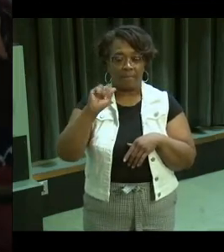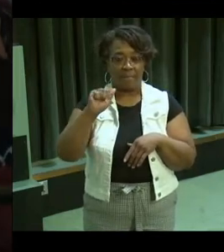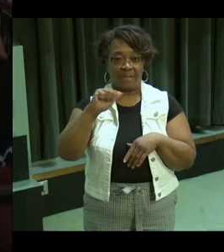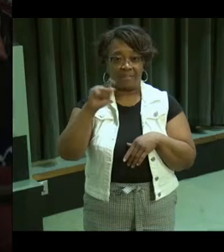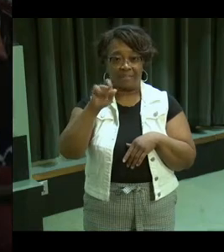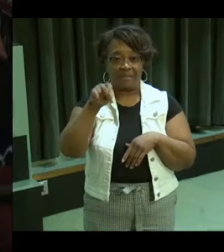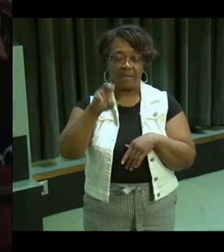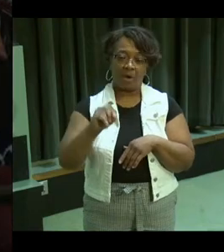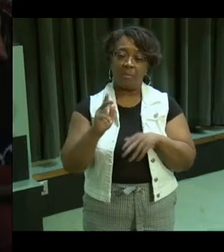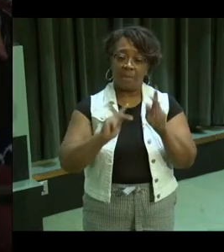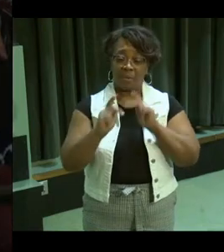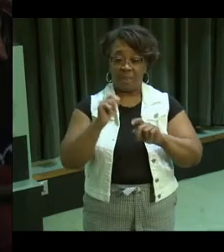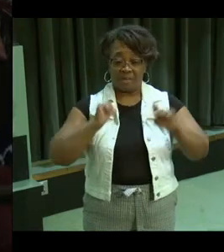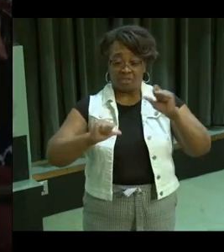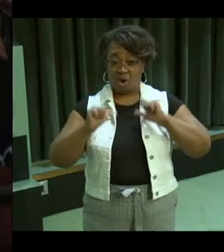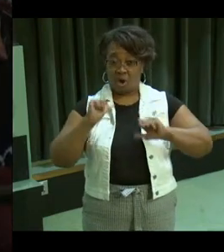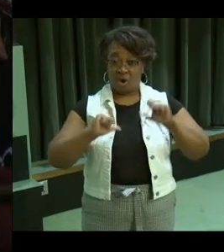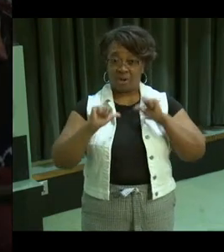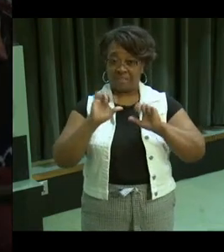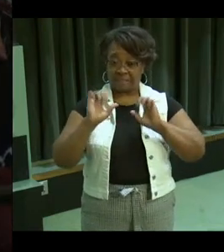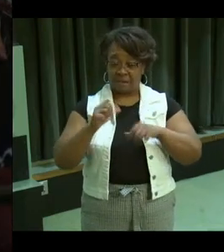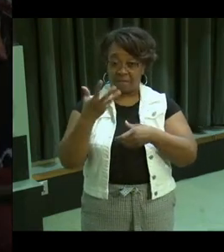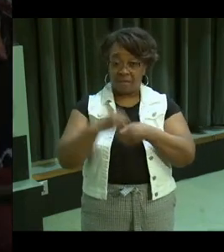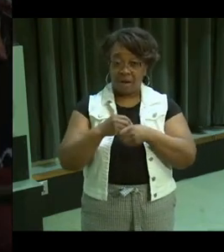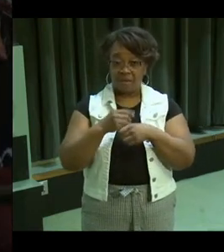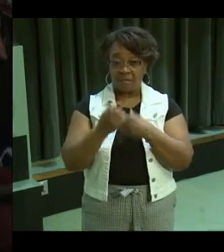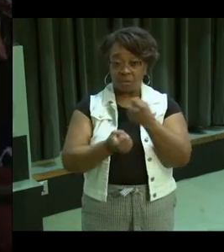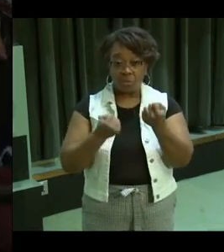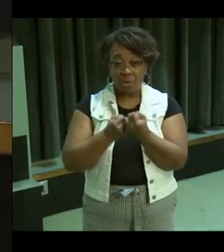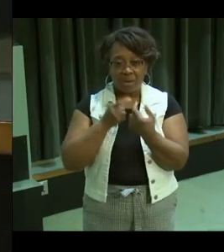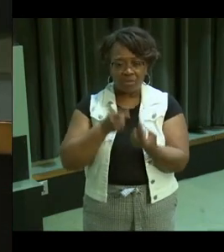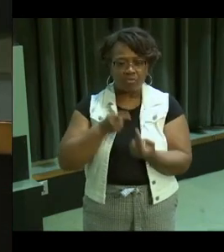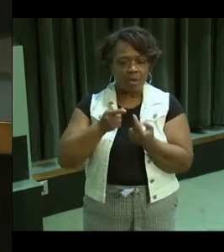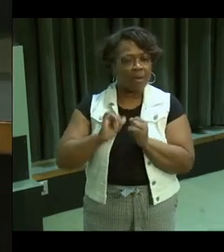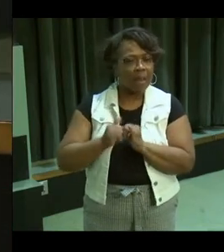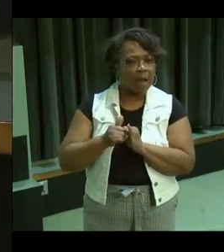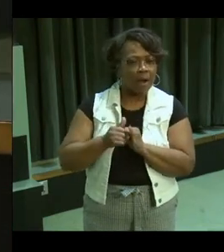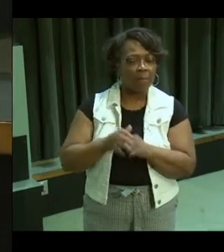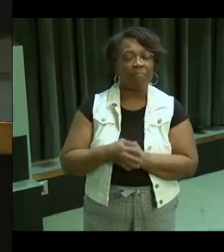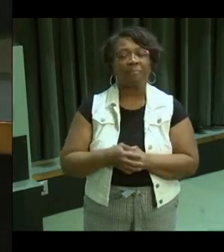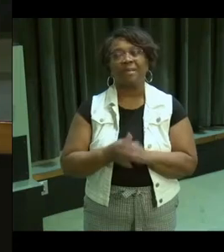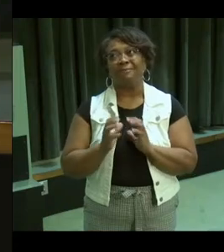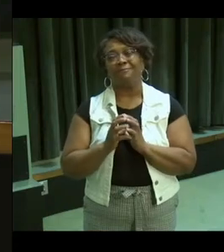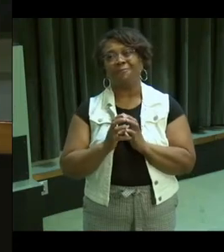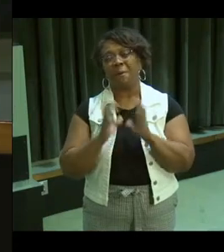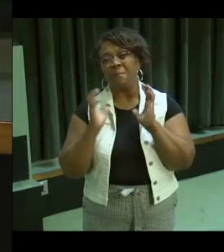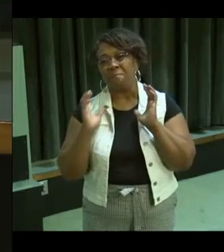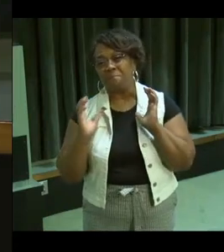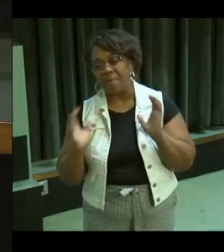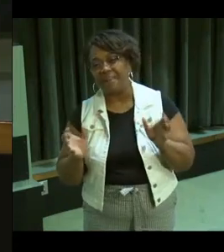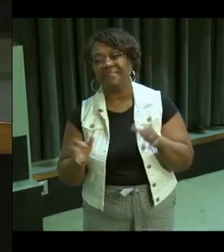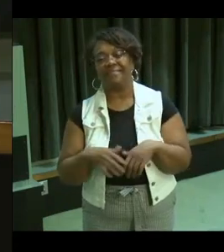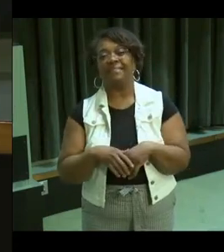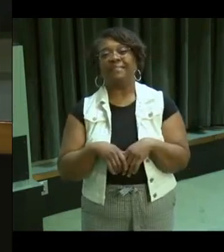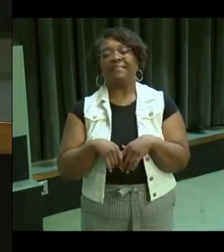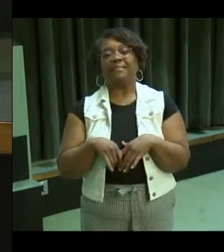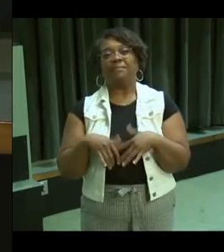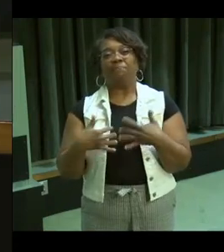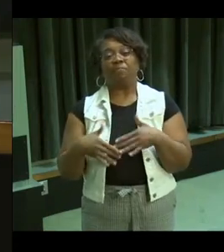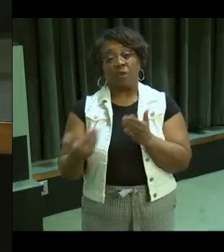are artists can get involved in supporting the struggle, God,